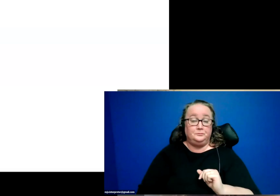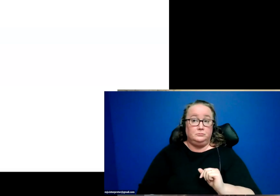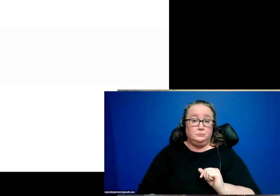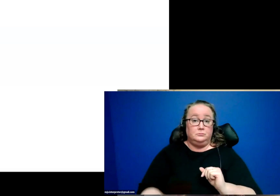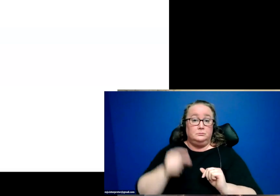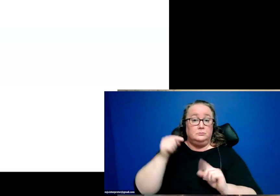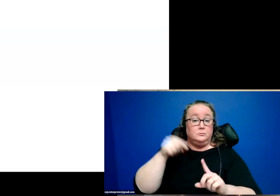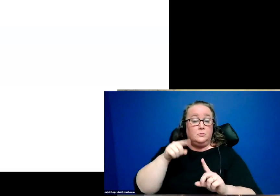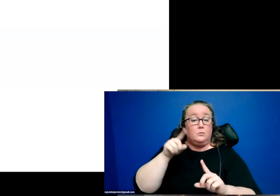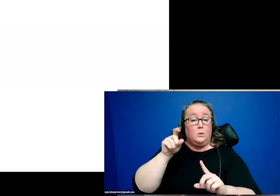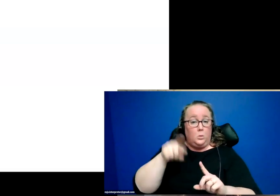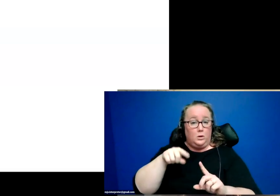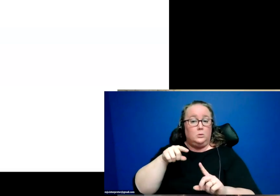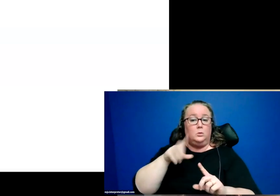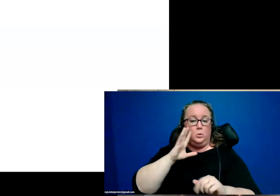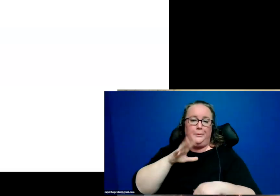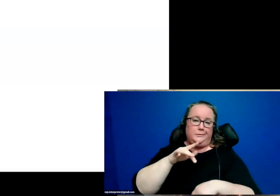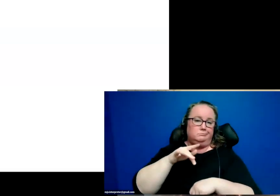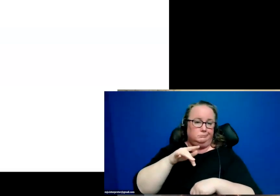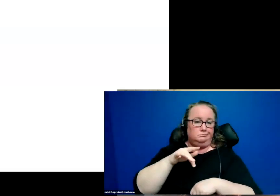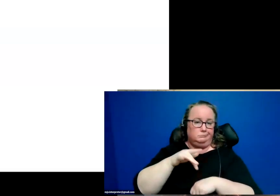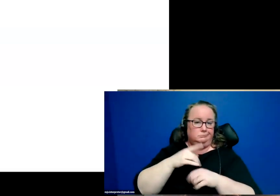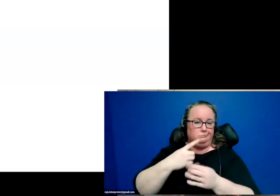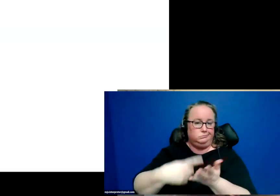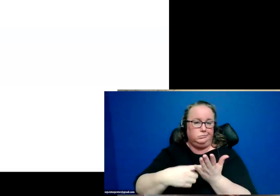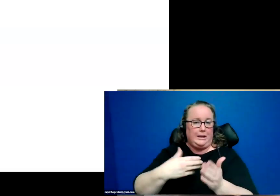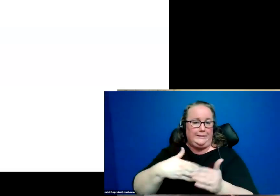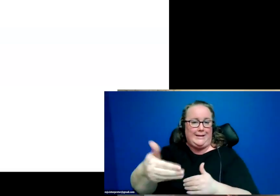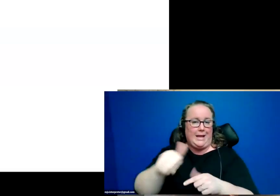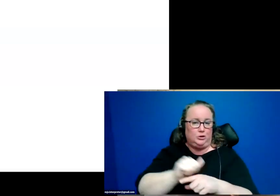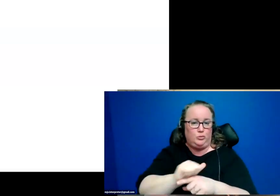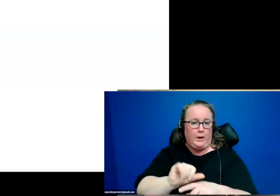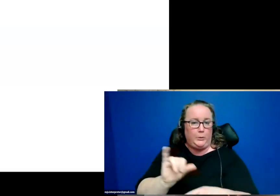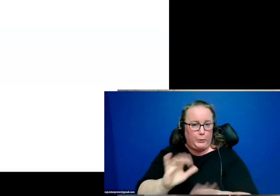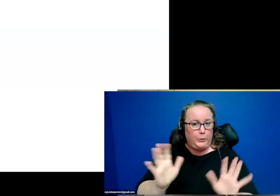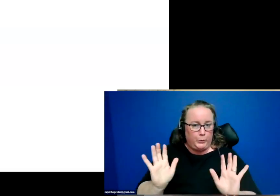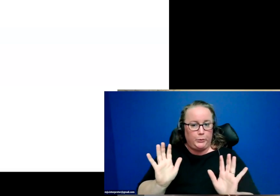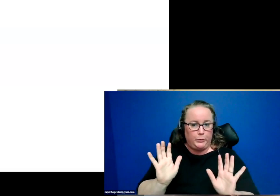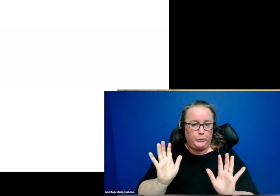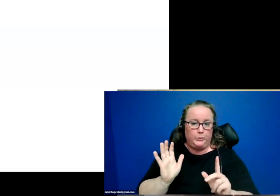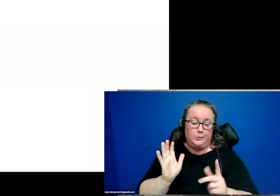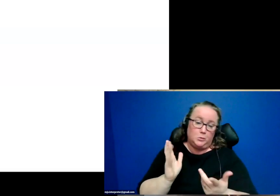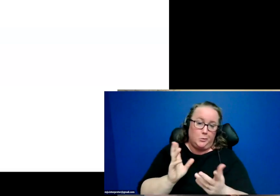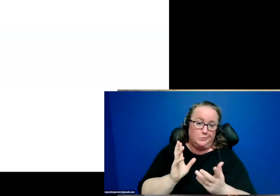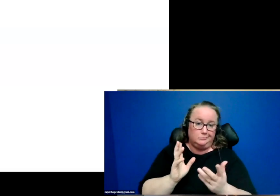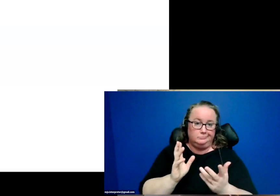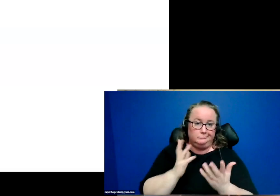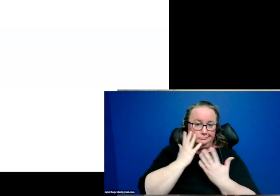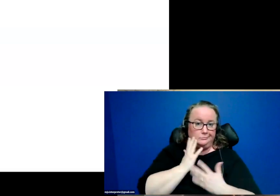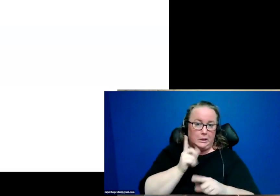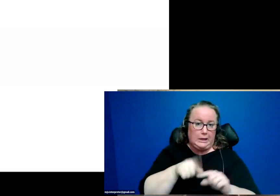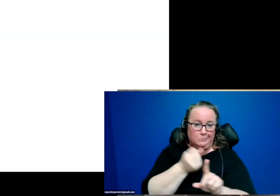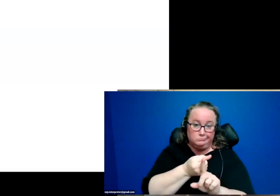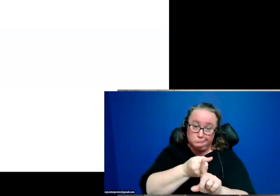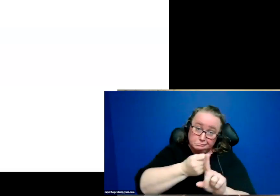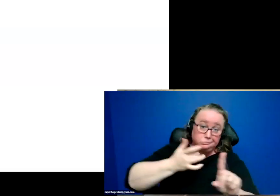be touched upon in our next training, even though we can't expand on it fully, sit tight.